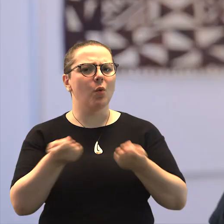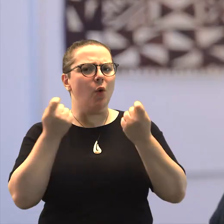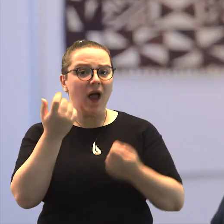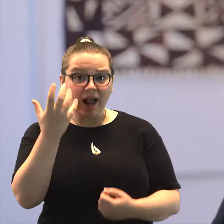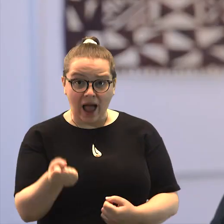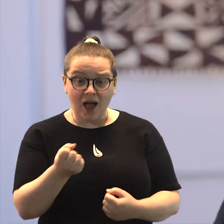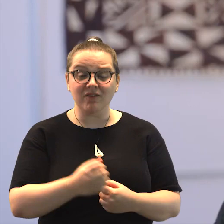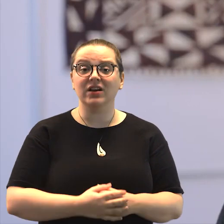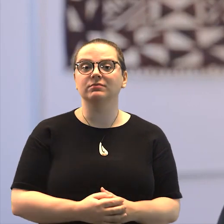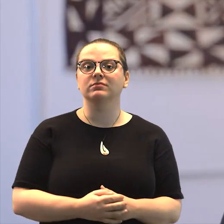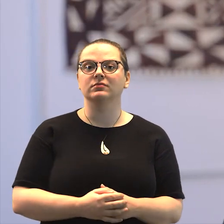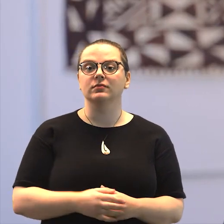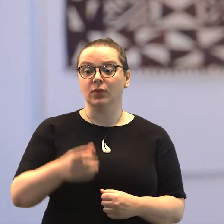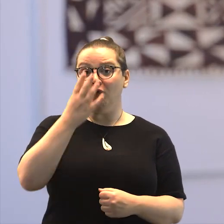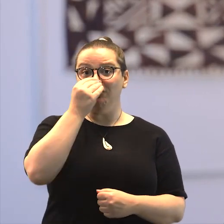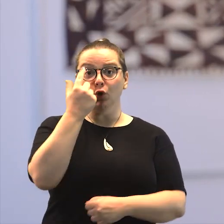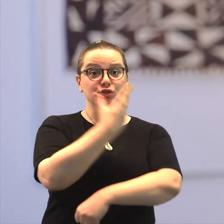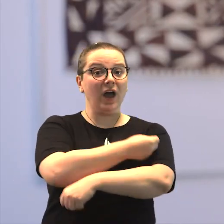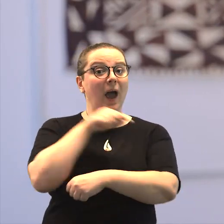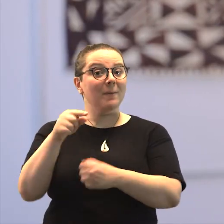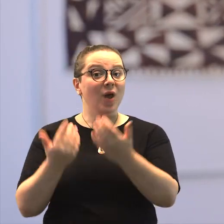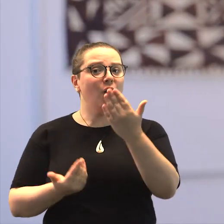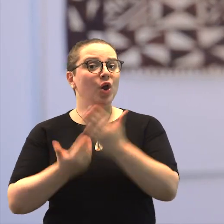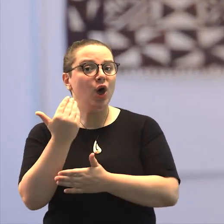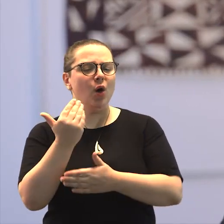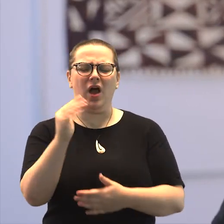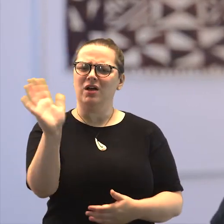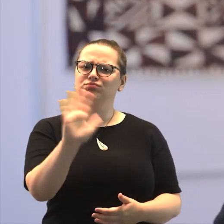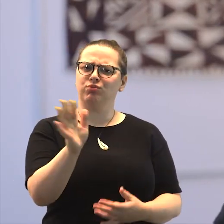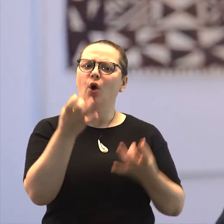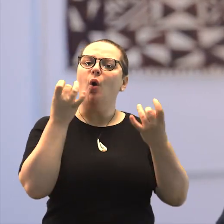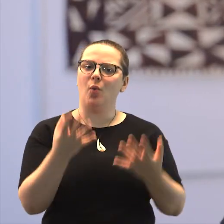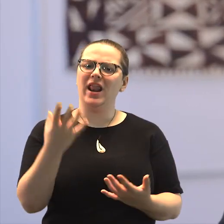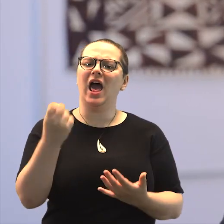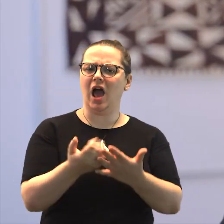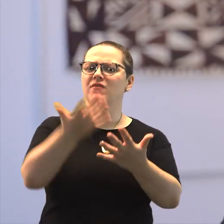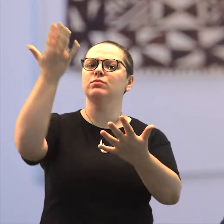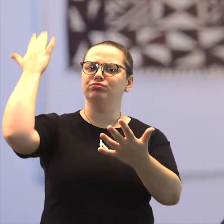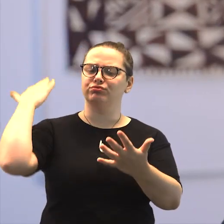The flu vaccine is not new. The way it's made, we have lots of data and information,